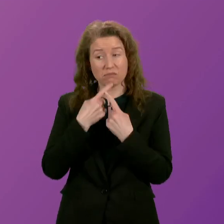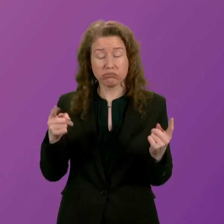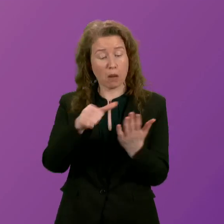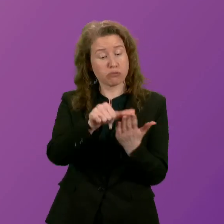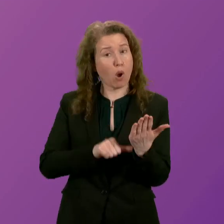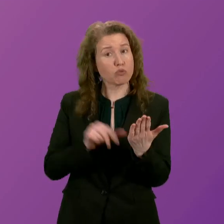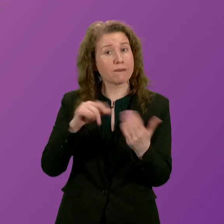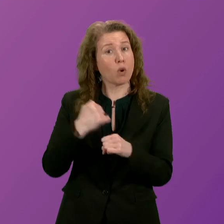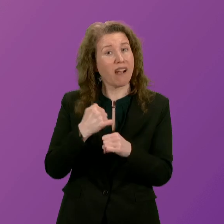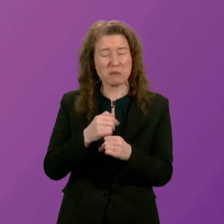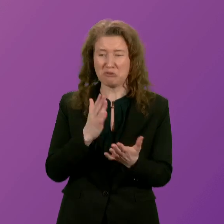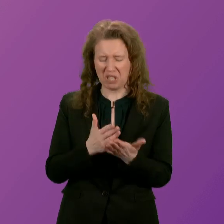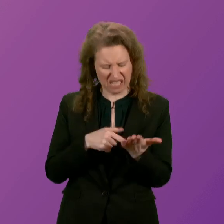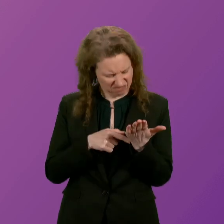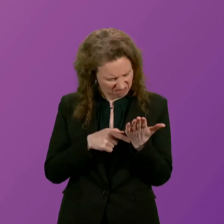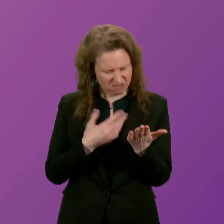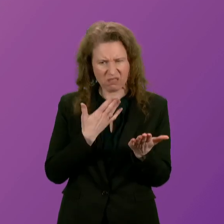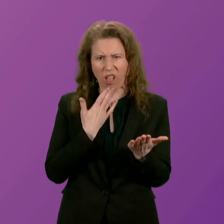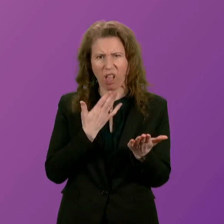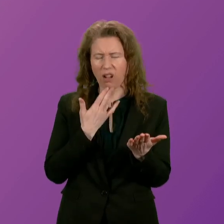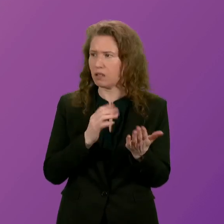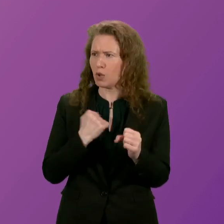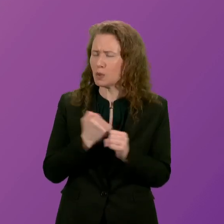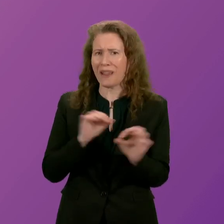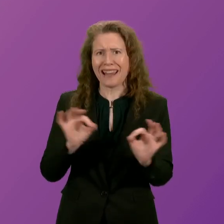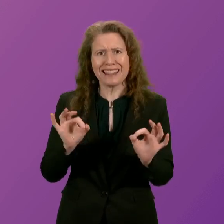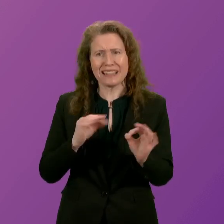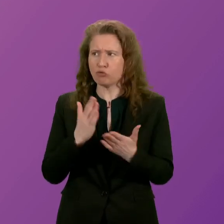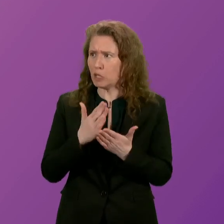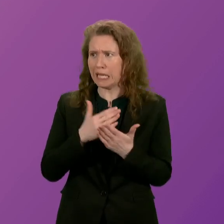government that does nothing to address the issues that Scotland faces. There is no plan